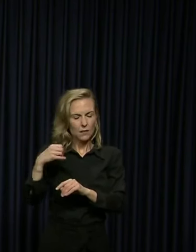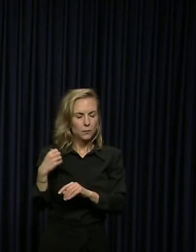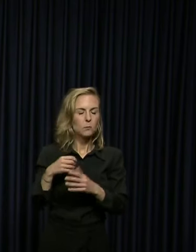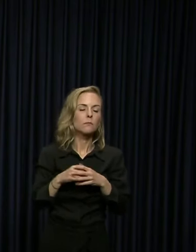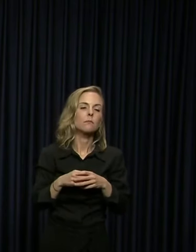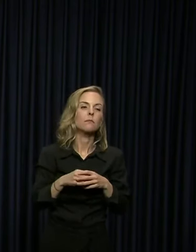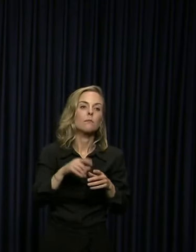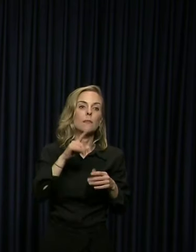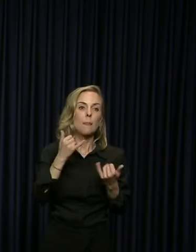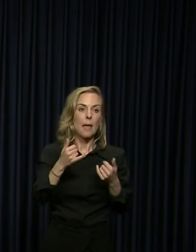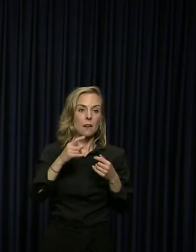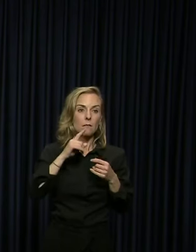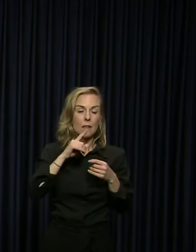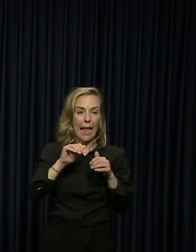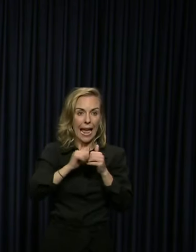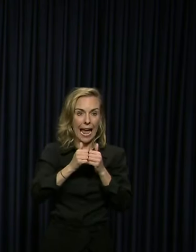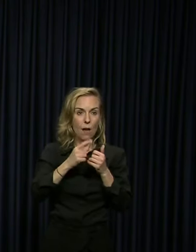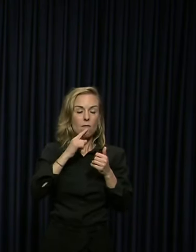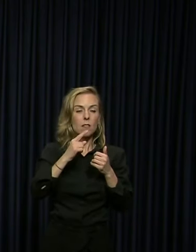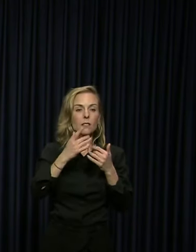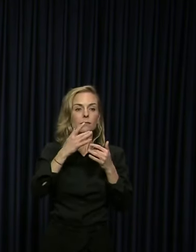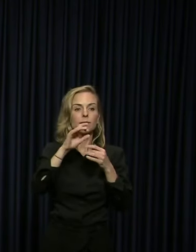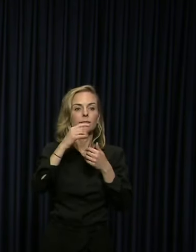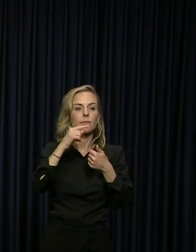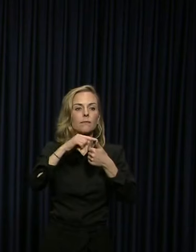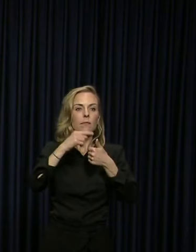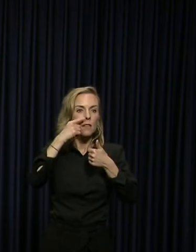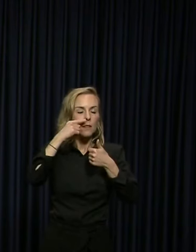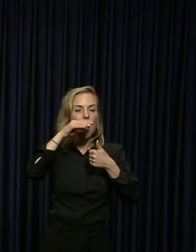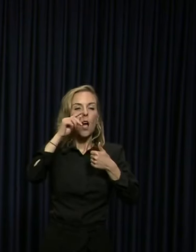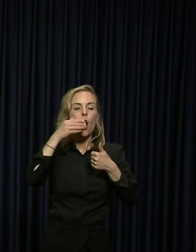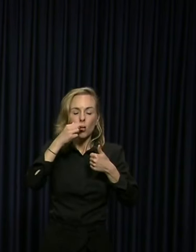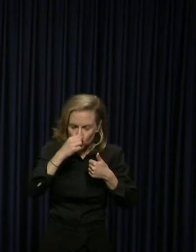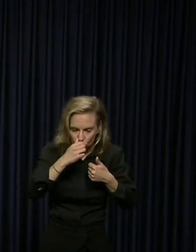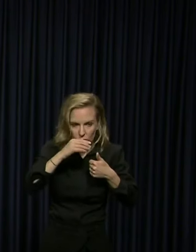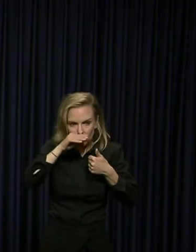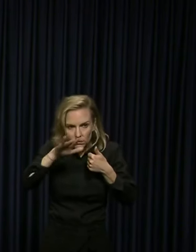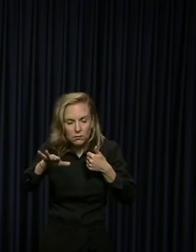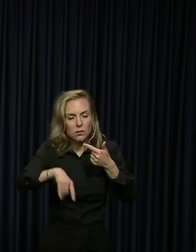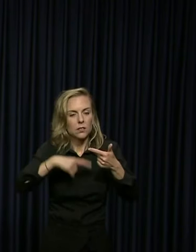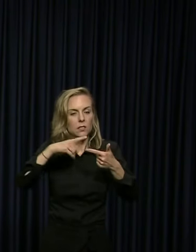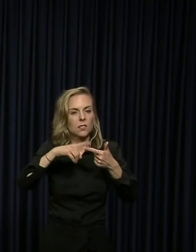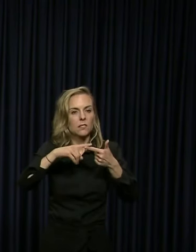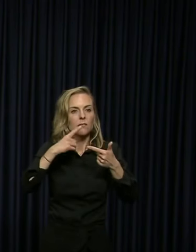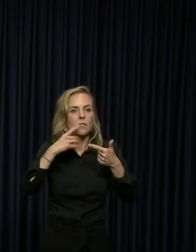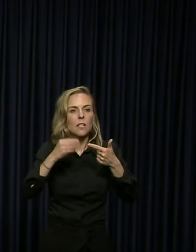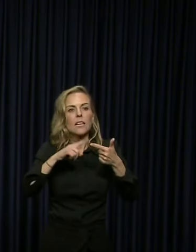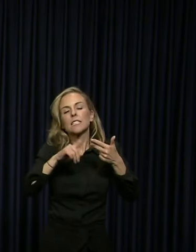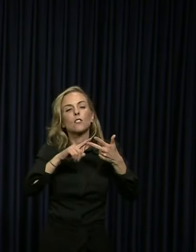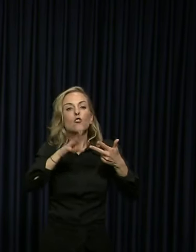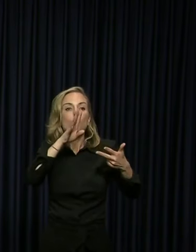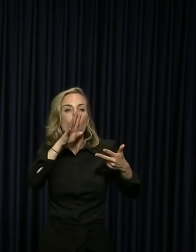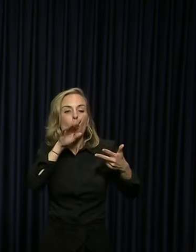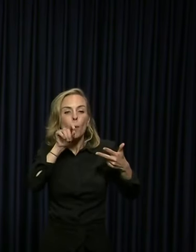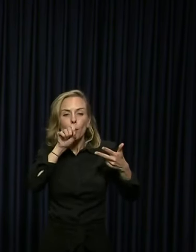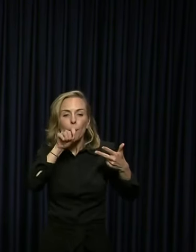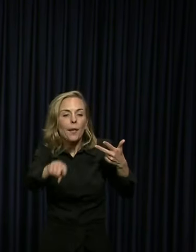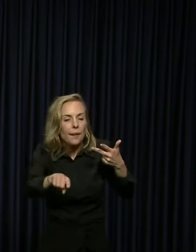SO THINK ABOUT IT THIS WAY. IF YOU ARE GOING TO THE GROCERY STORE, AND ONCE YOU'RE IN YOU CAN'T CONTROL HOW MANY PEOPLE